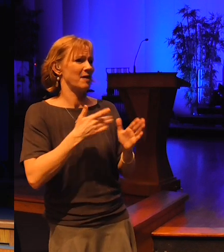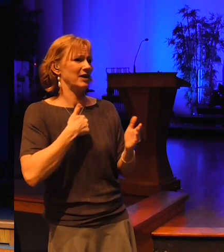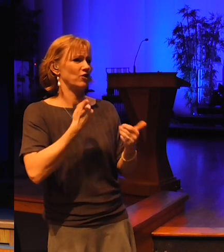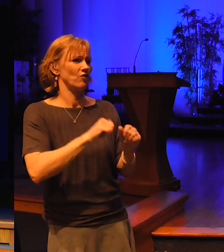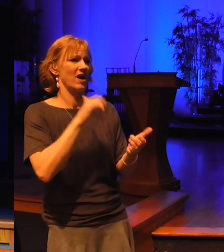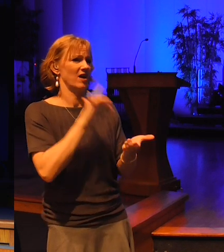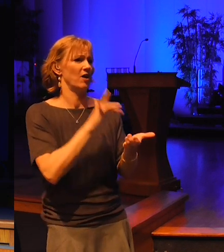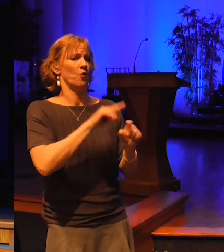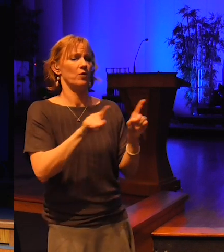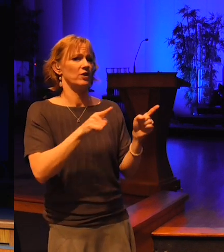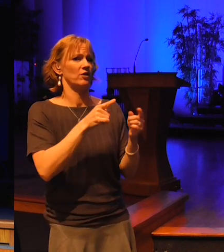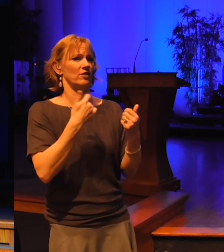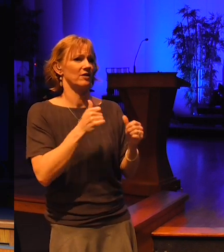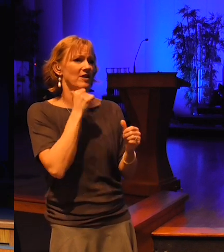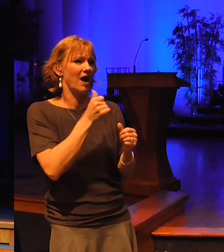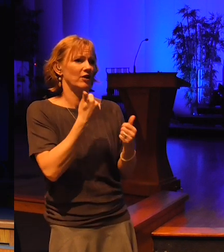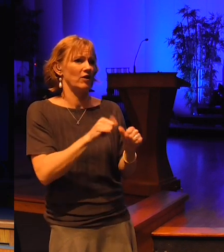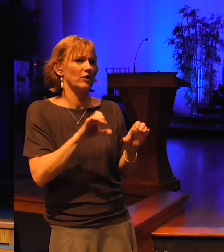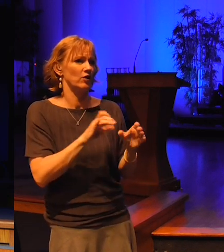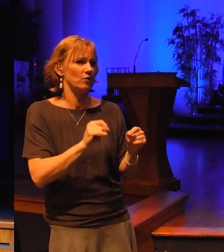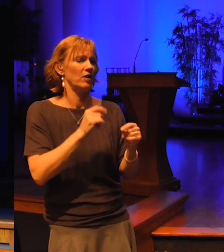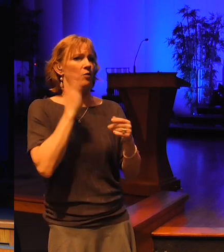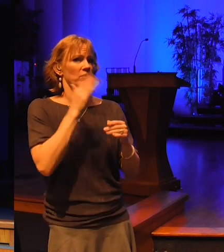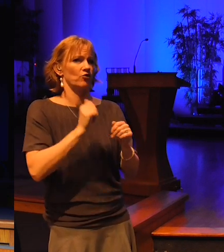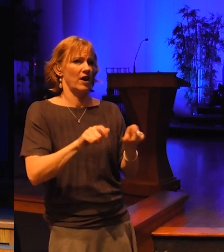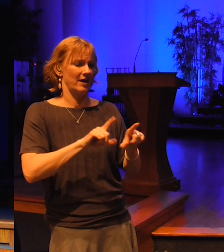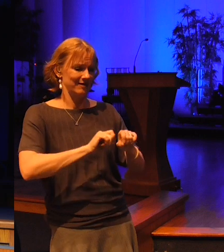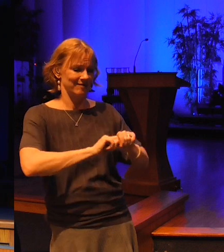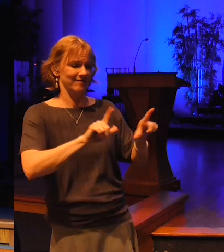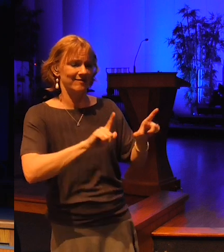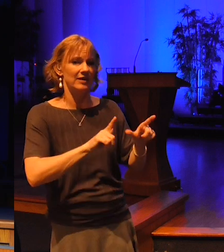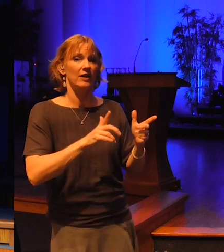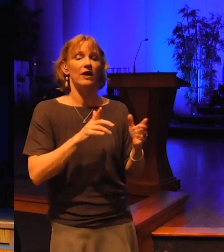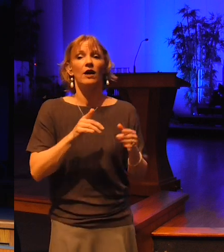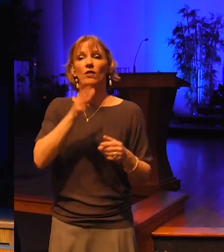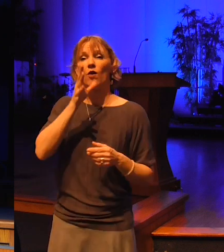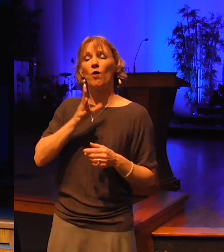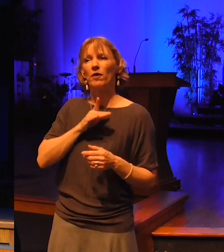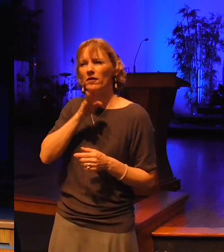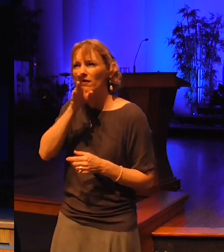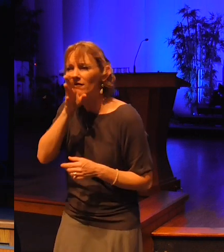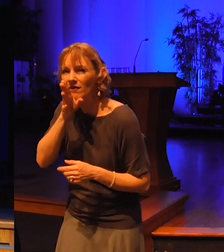to do it to get it to blow up." And uh and she whispers to me she whispers "It's not